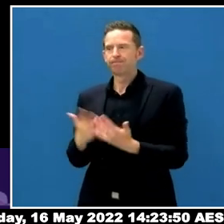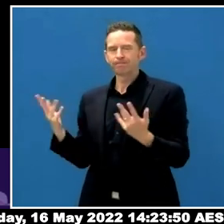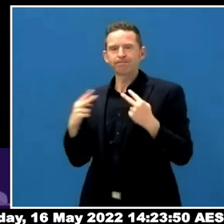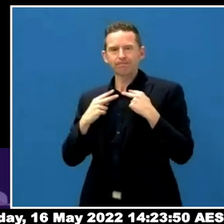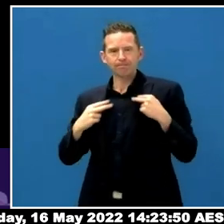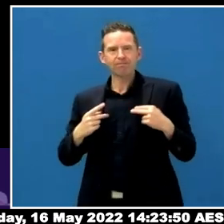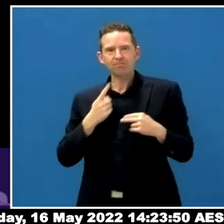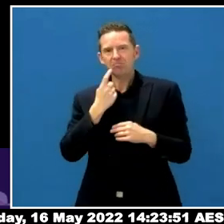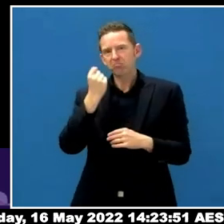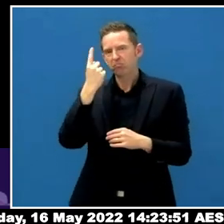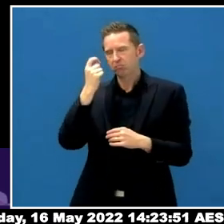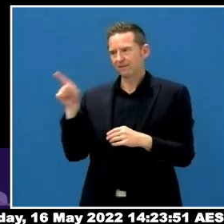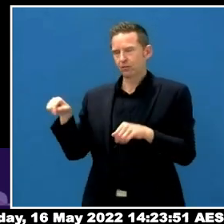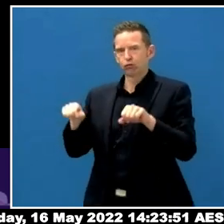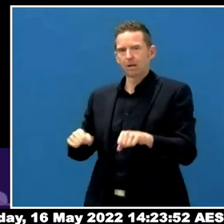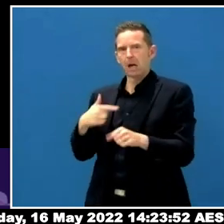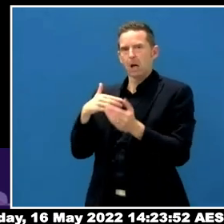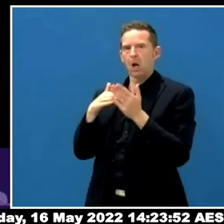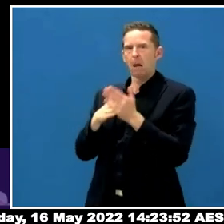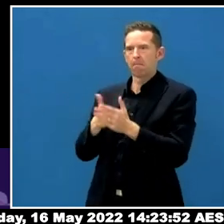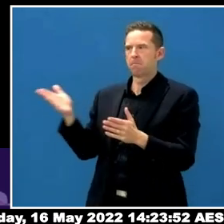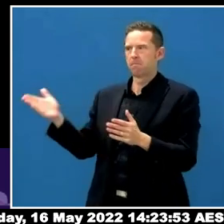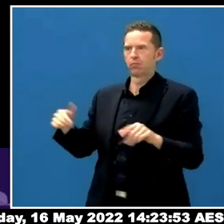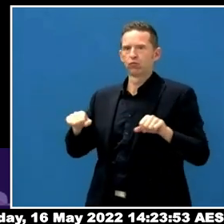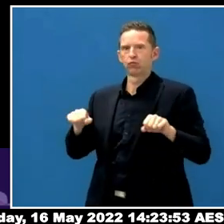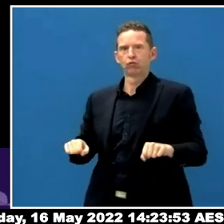or certainly your recollection, it's not a document - as you just said, you don't have